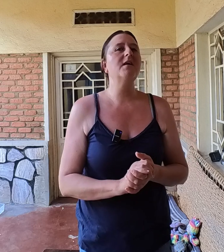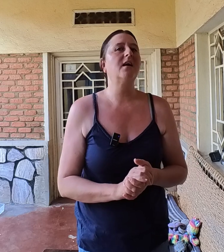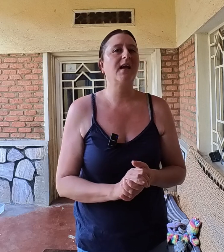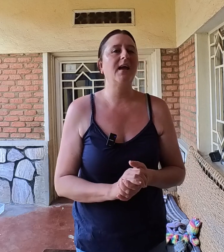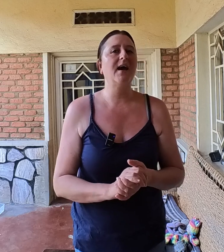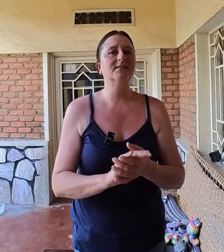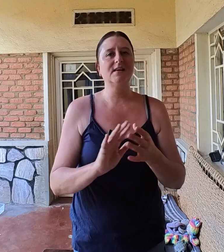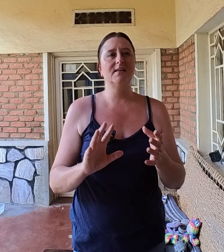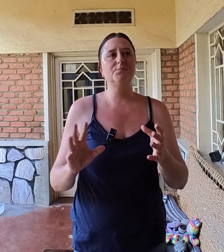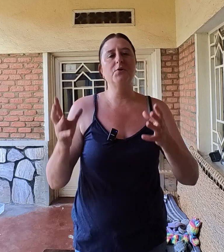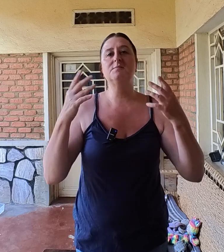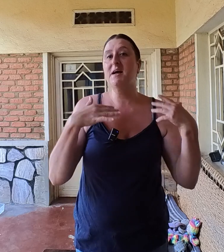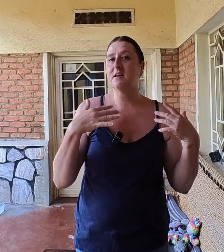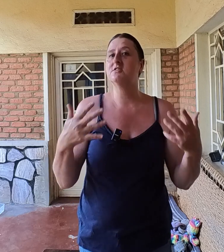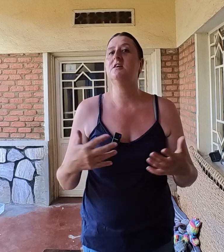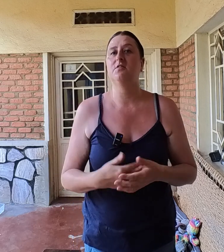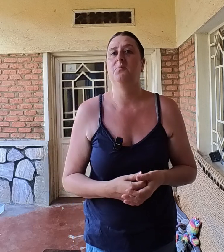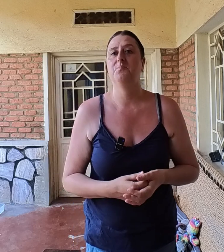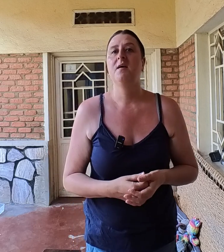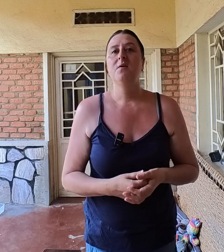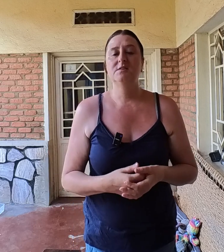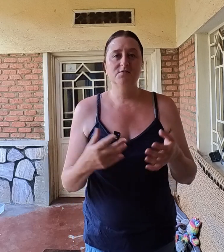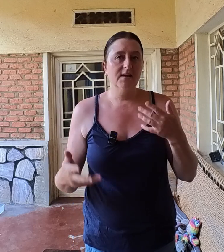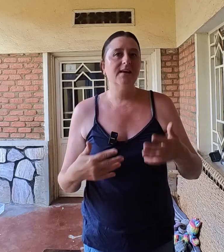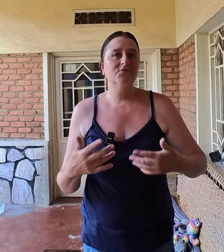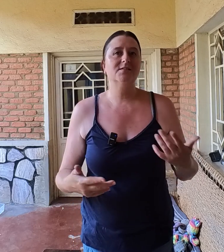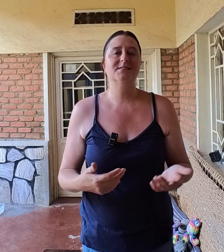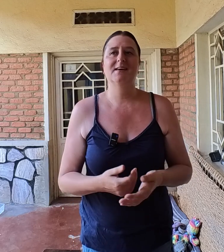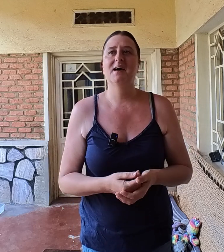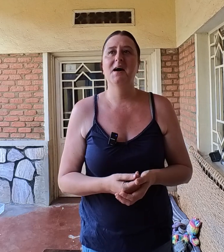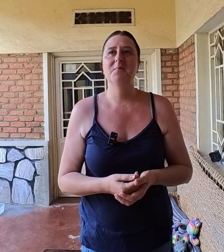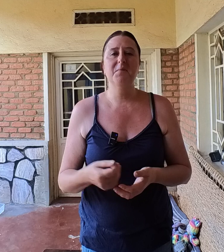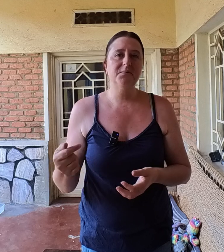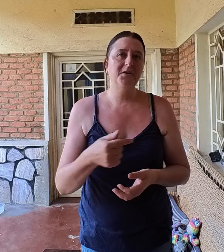very lucky and it brings bad luck to hurt them. Which is really interesting. I made